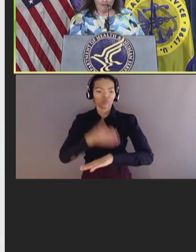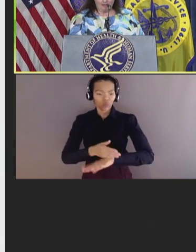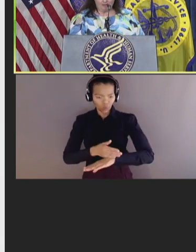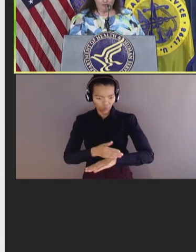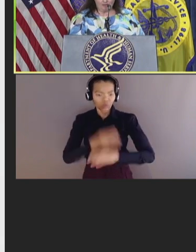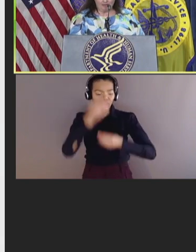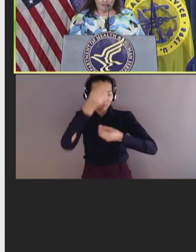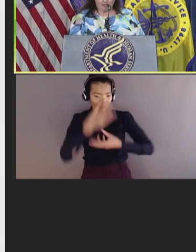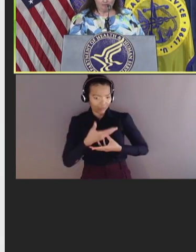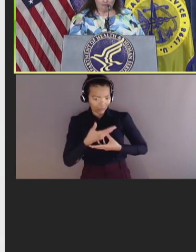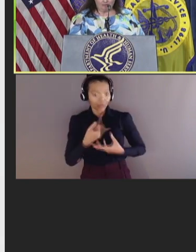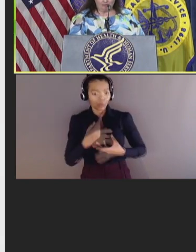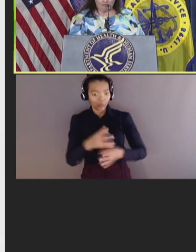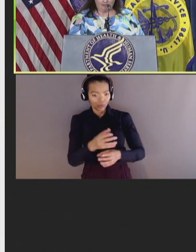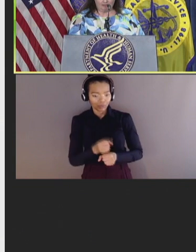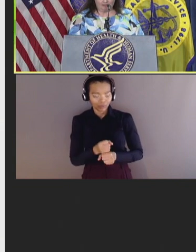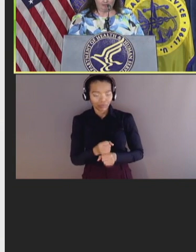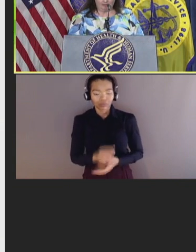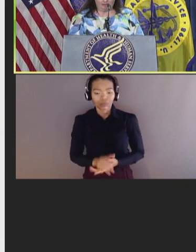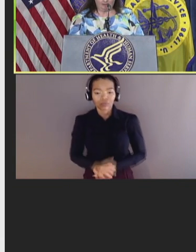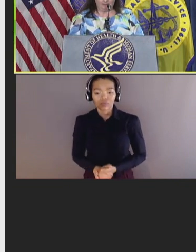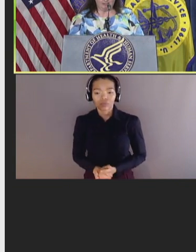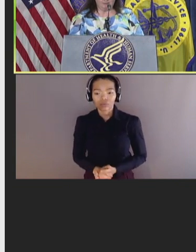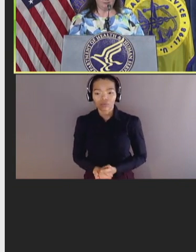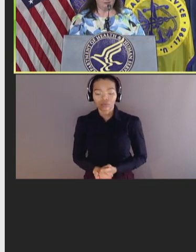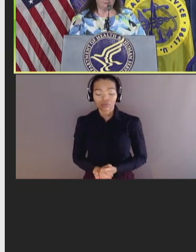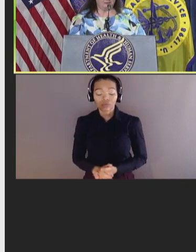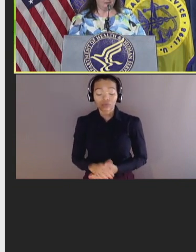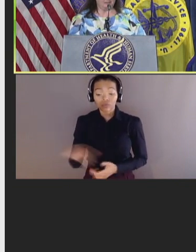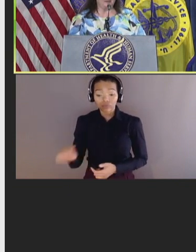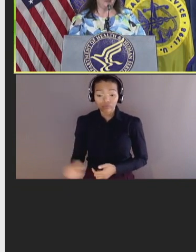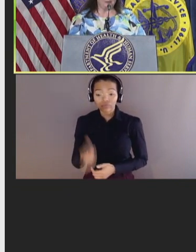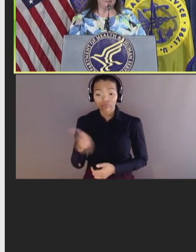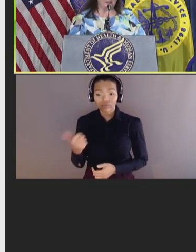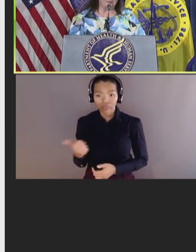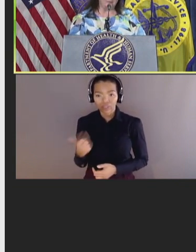The other thing that was -- this is going to be difficult when -- because I'm having a meeting